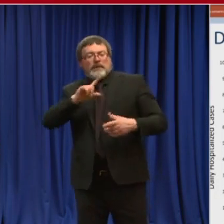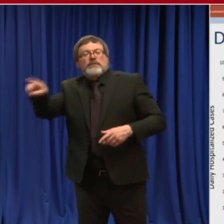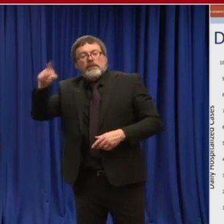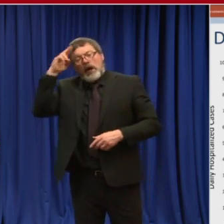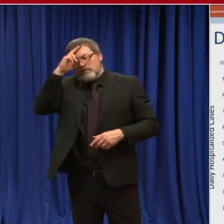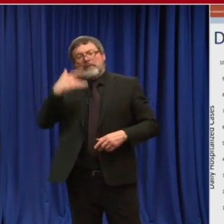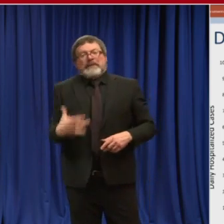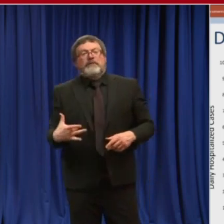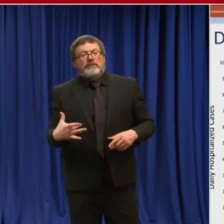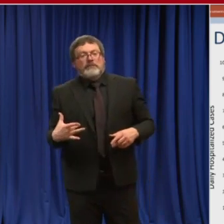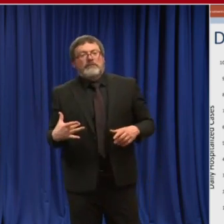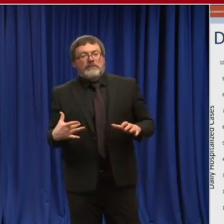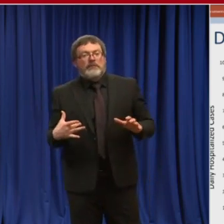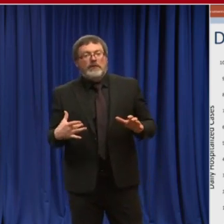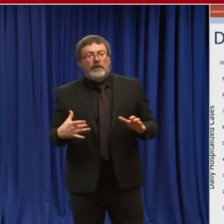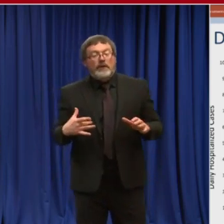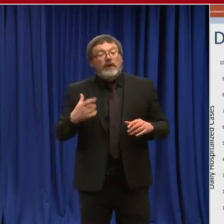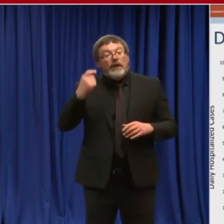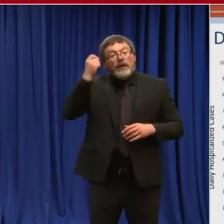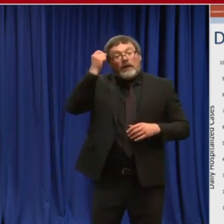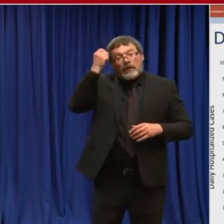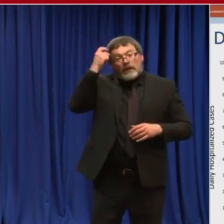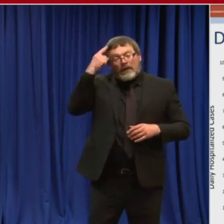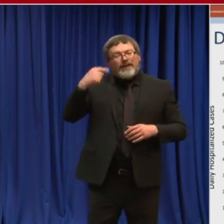OUT AND TESTED EVERYBODY EVERY SINGLE PERSON WITH SYMPTOMS.